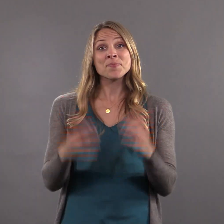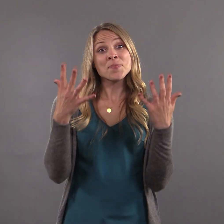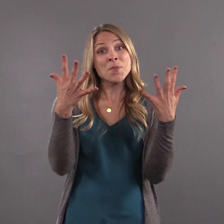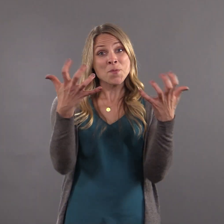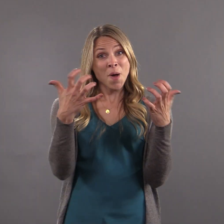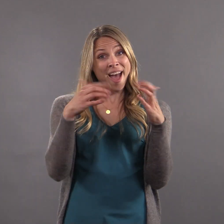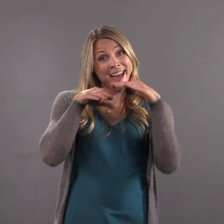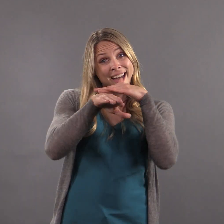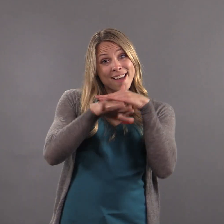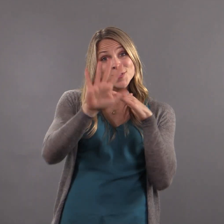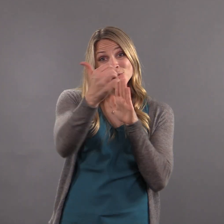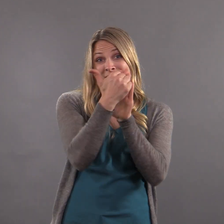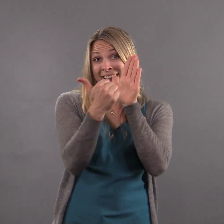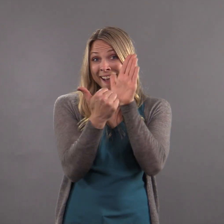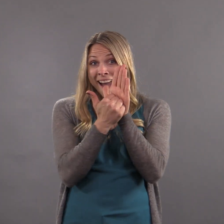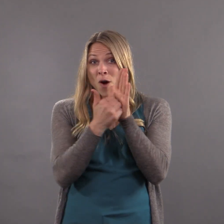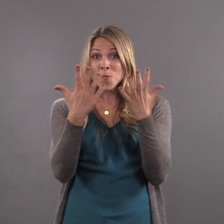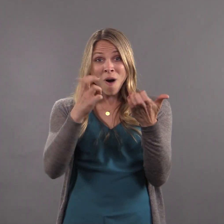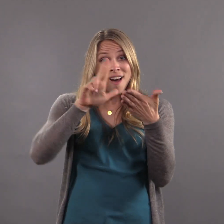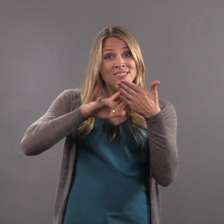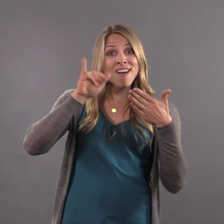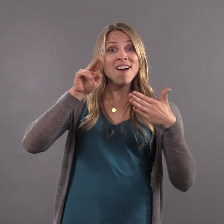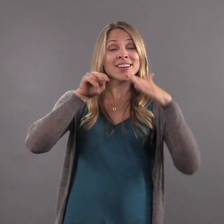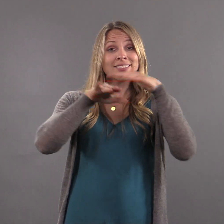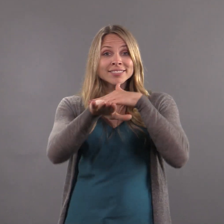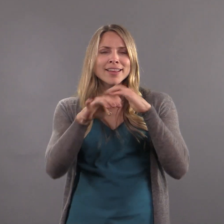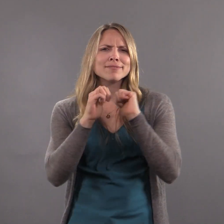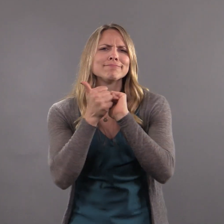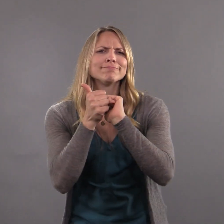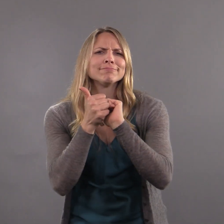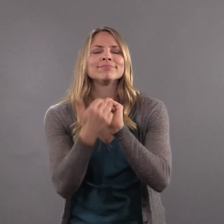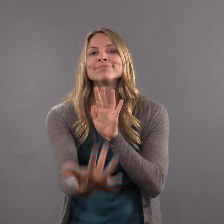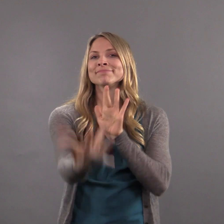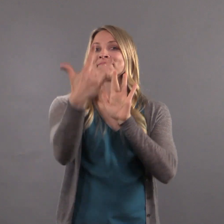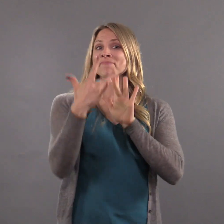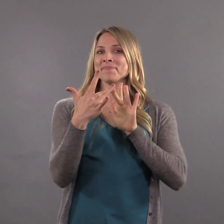To get access to your account,